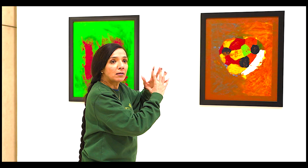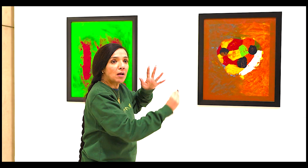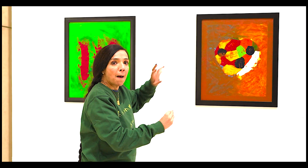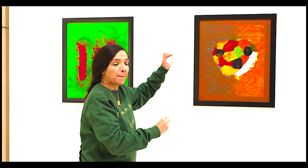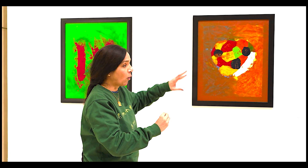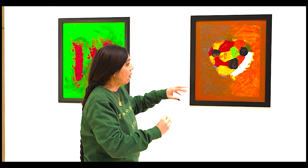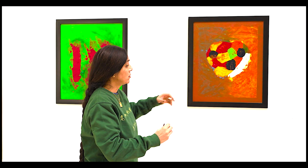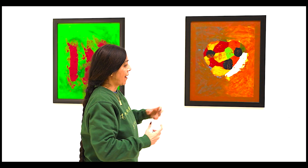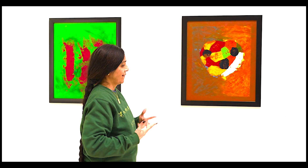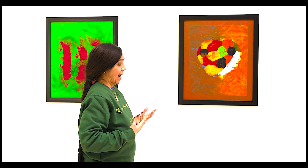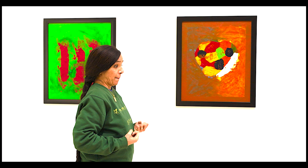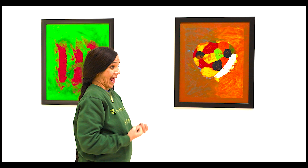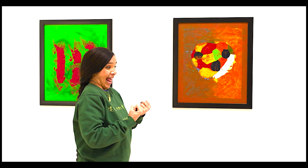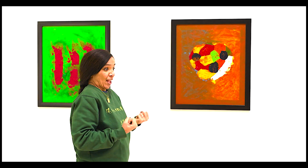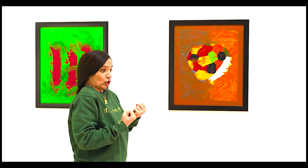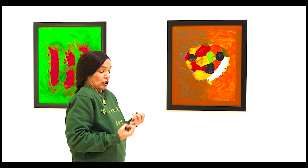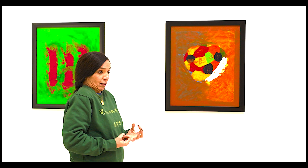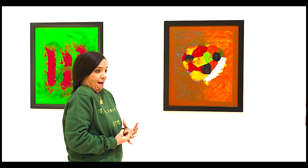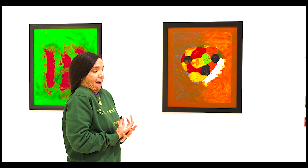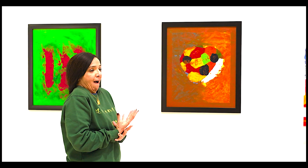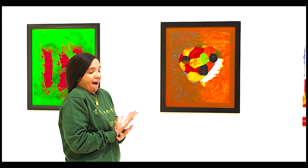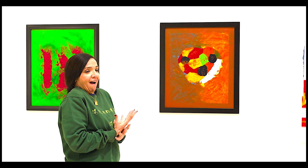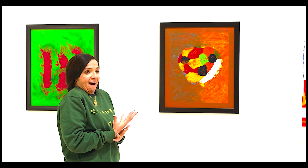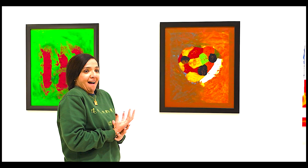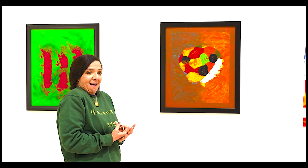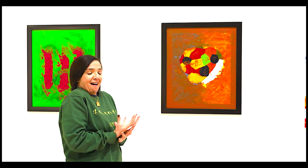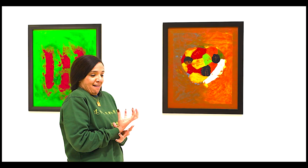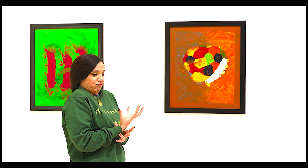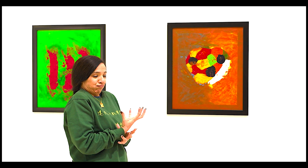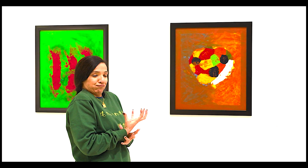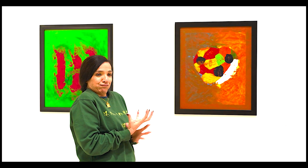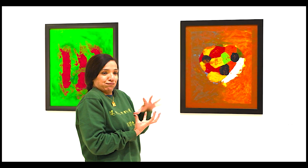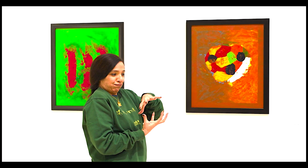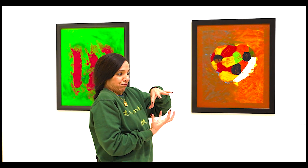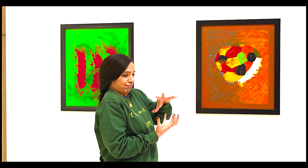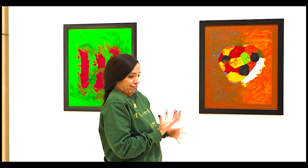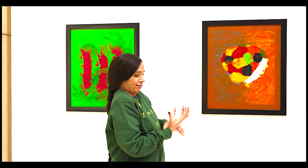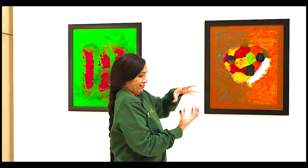I just put a lot of random colors down, and it was about the energy that I was feeling at the time,